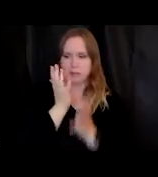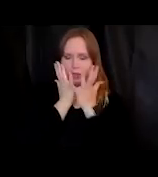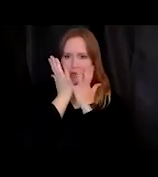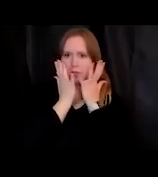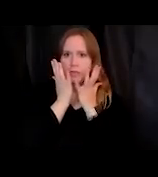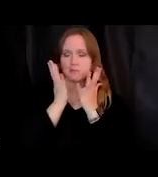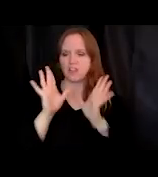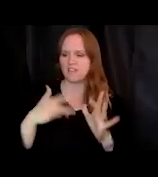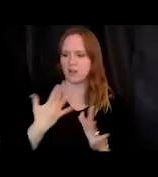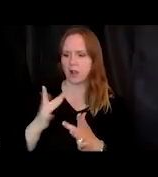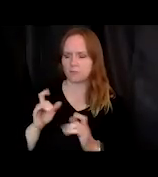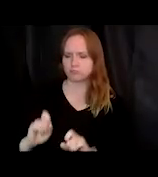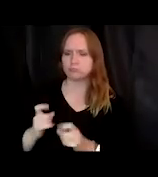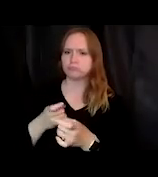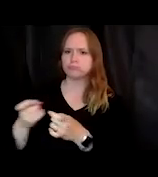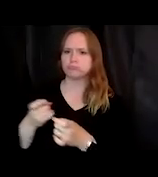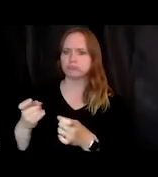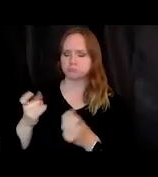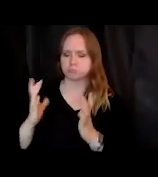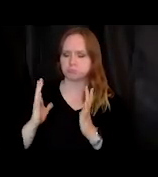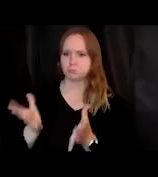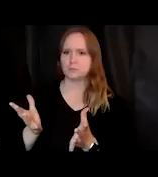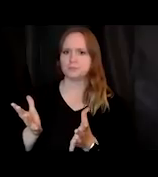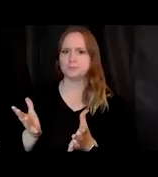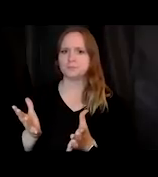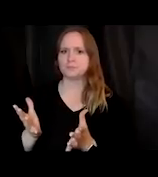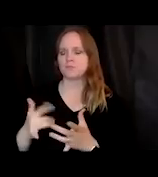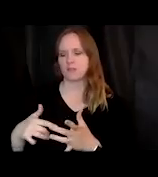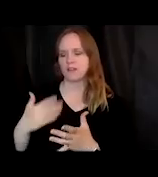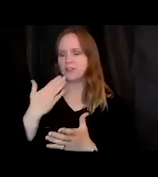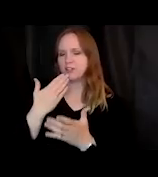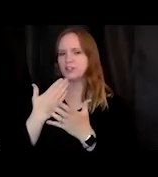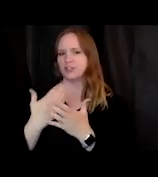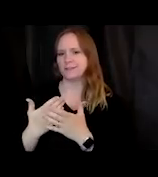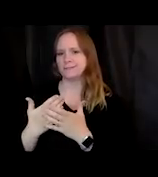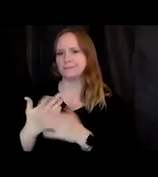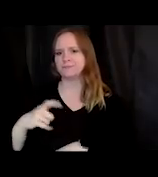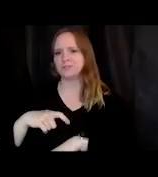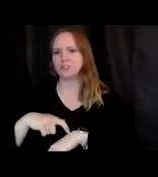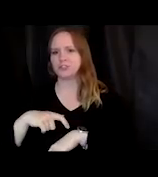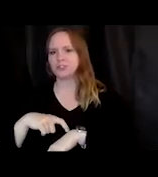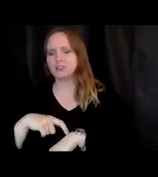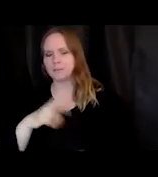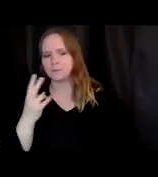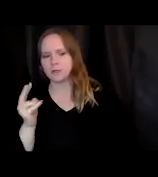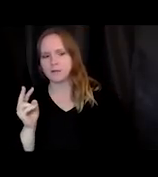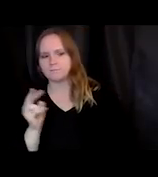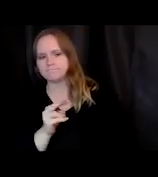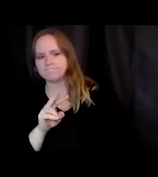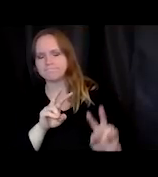to manage it at this space out. And but that's also a good time for us to start looking at additional services.